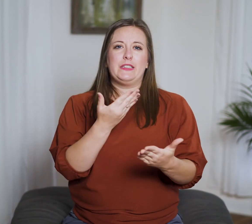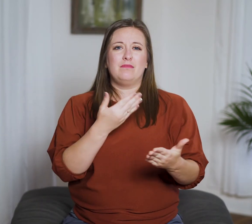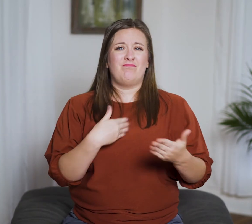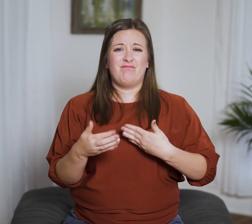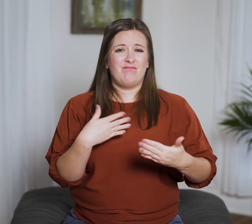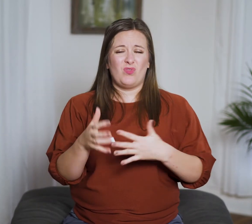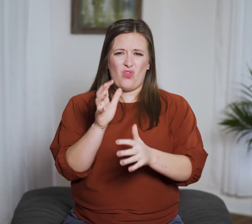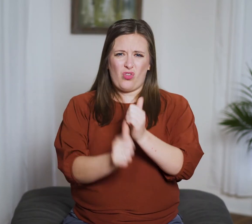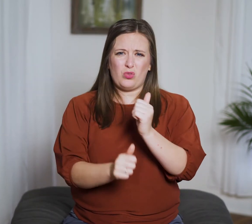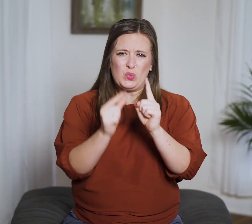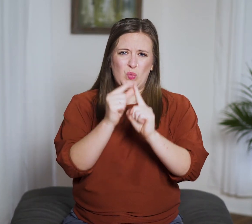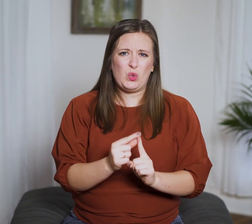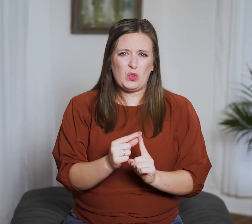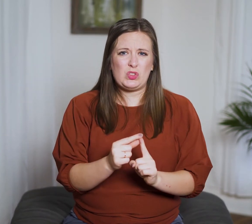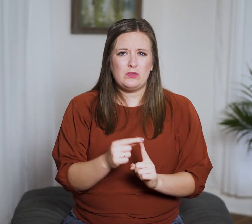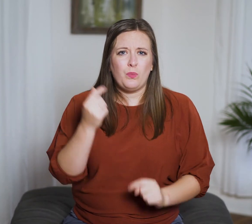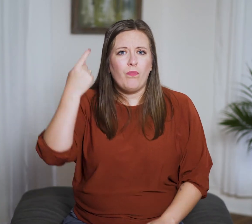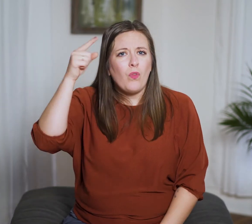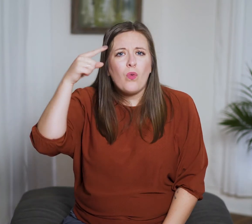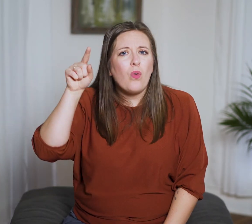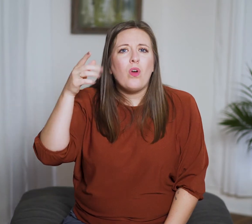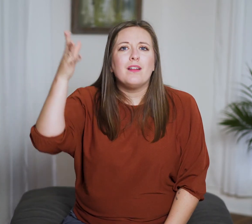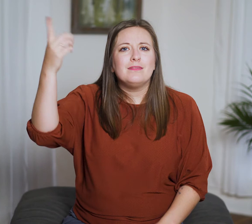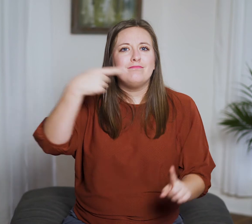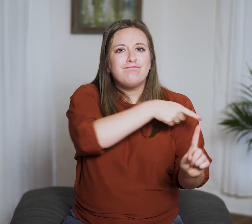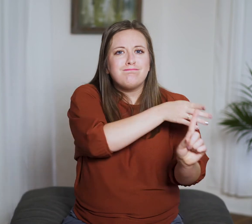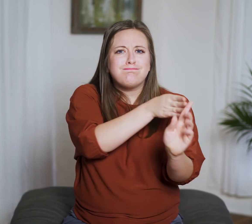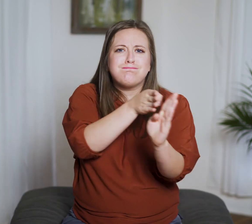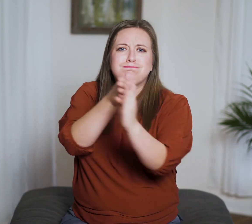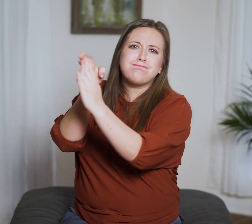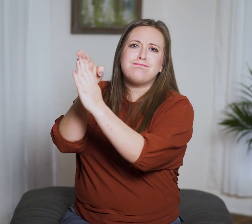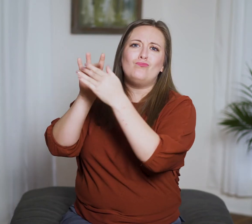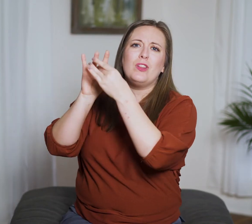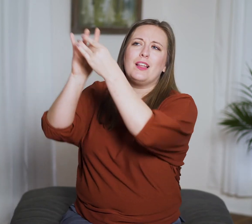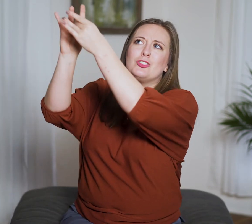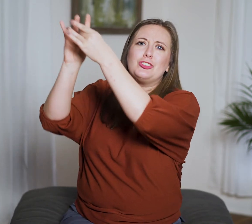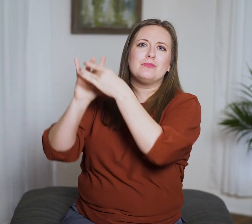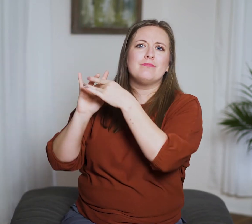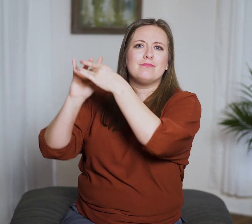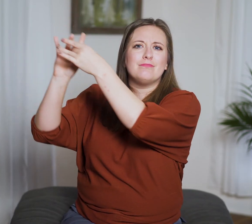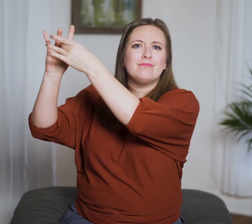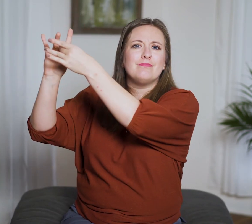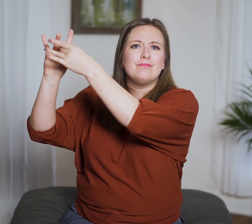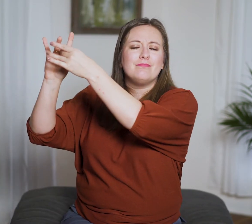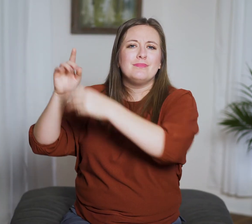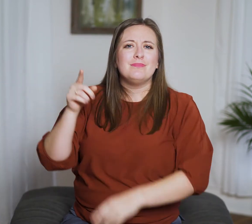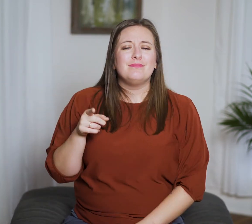even in these harsh words, because He always points back to the relationship He has with them: